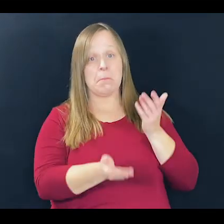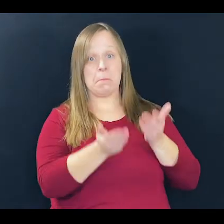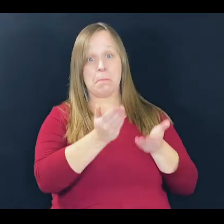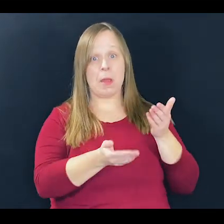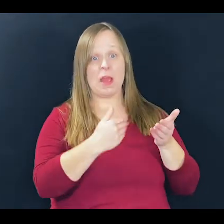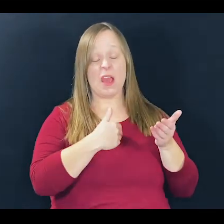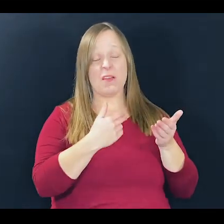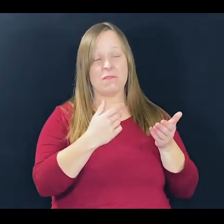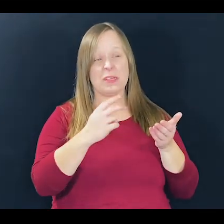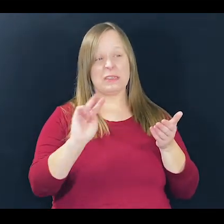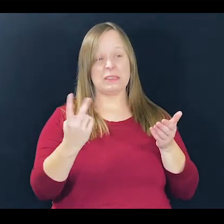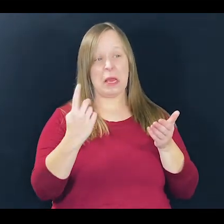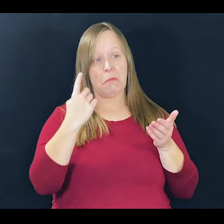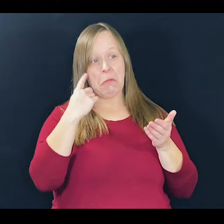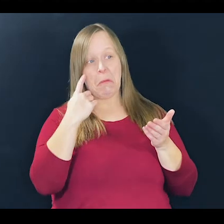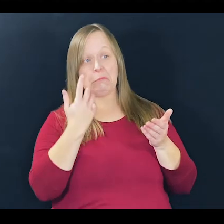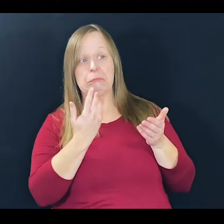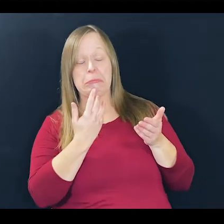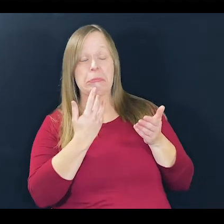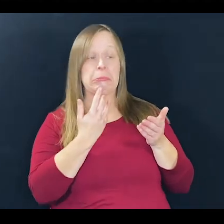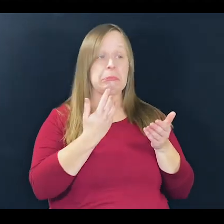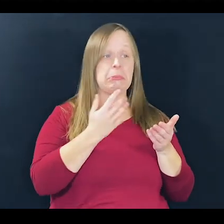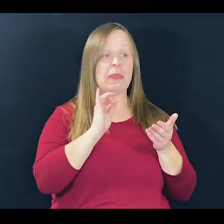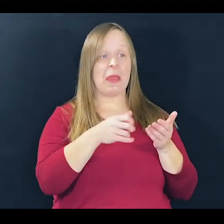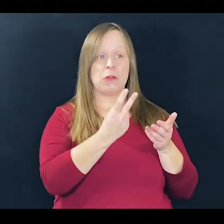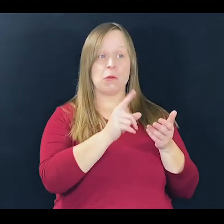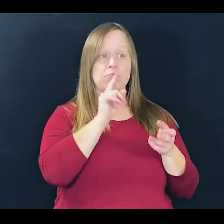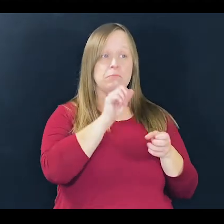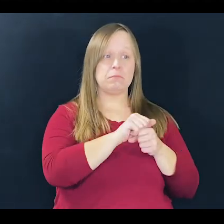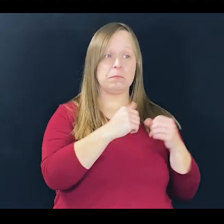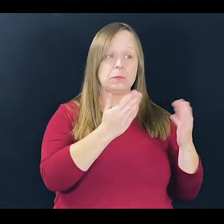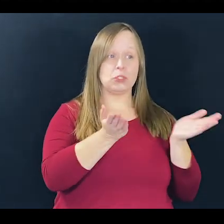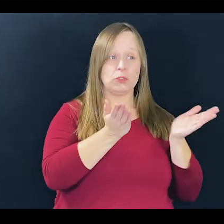second thoughts about whether or not that dog is a service animal.